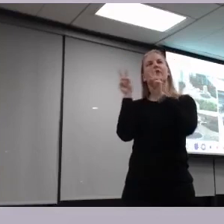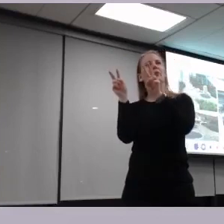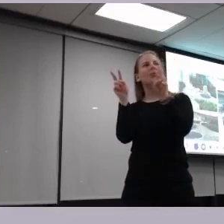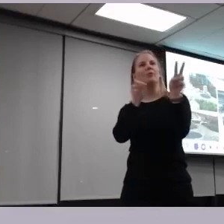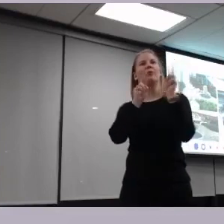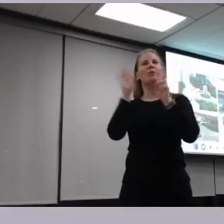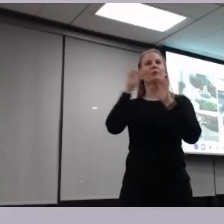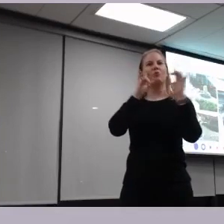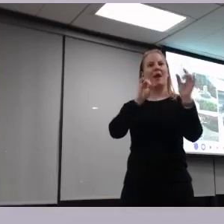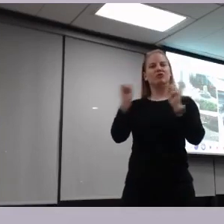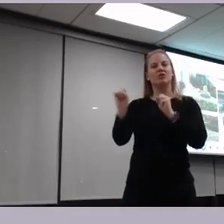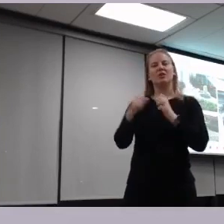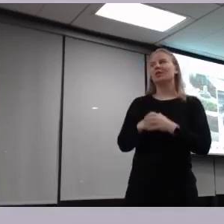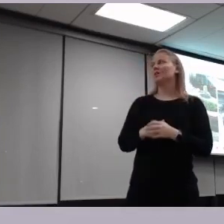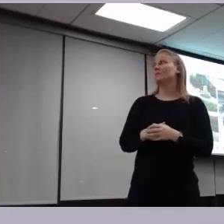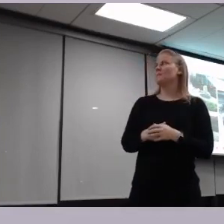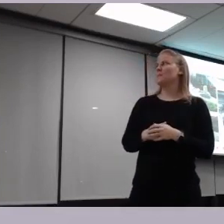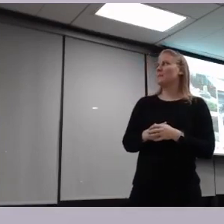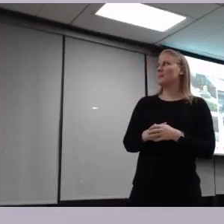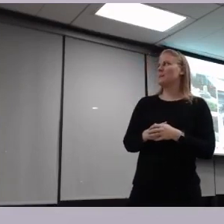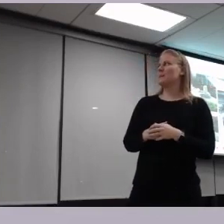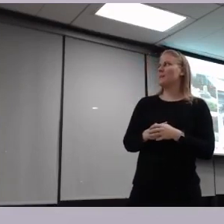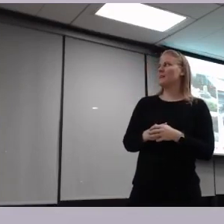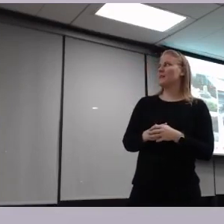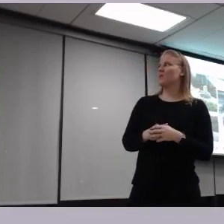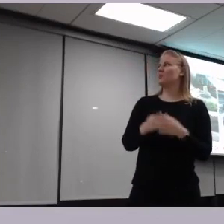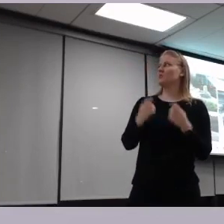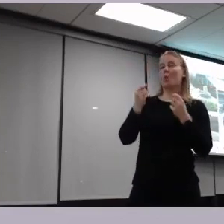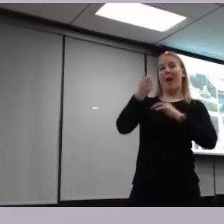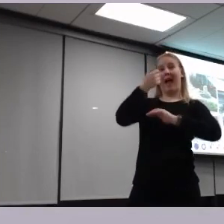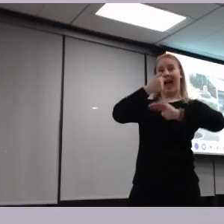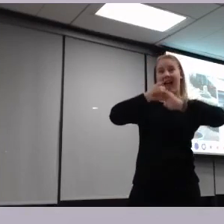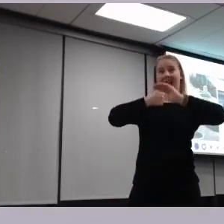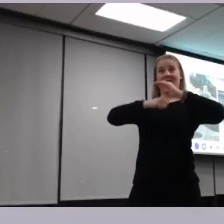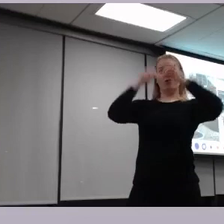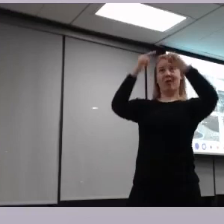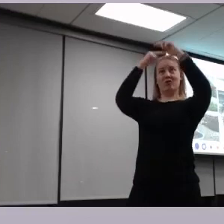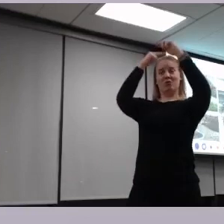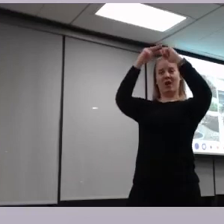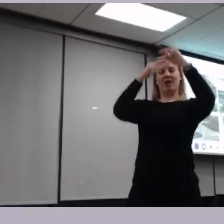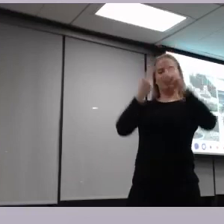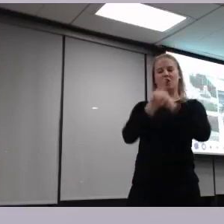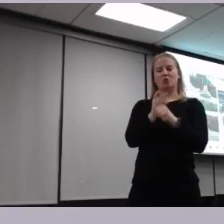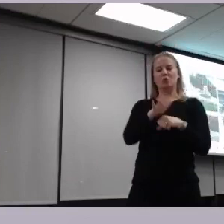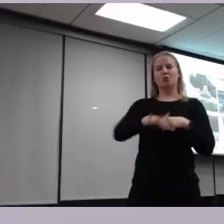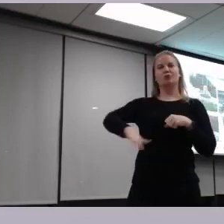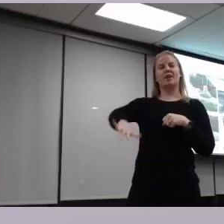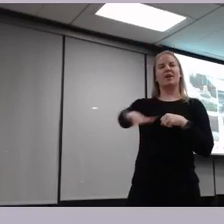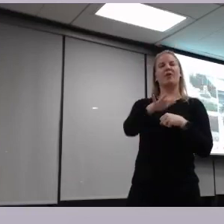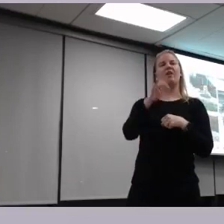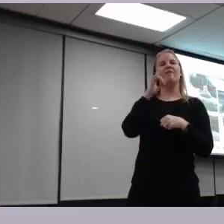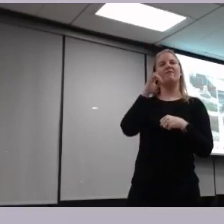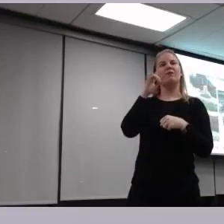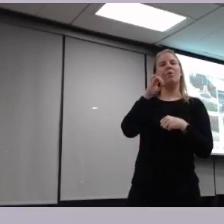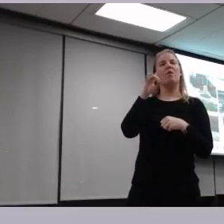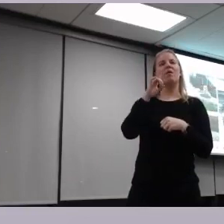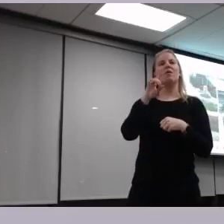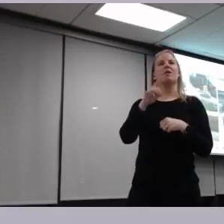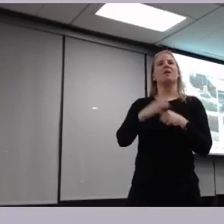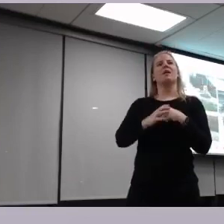what they did for this site is they turned the underground and space into a great Stone Spring stormwater infrastructure